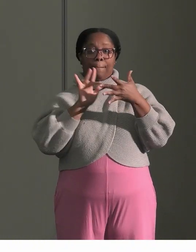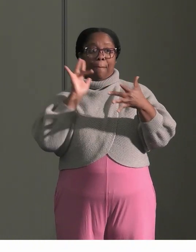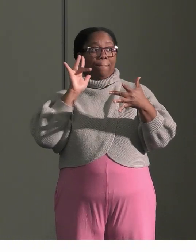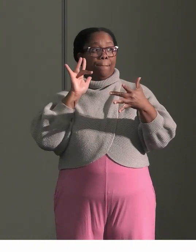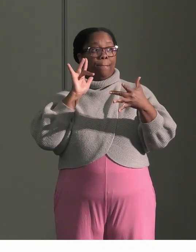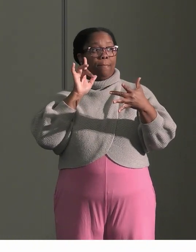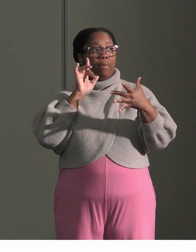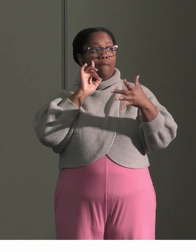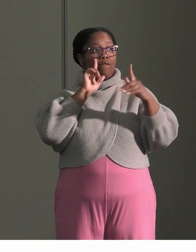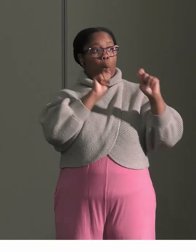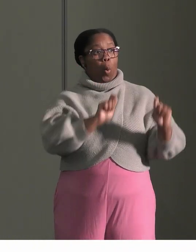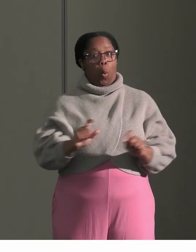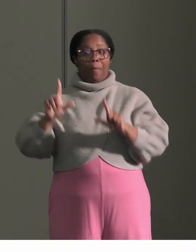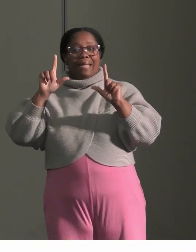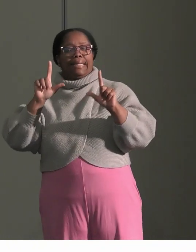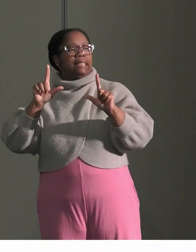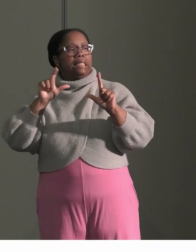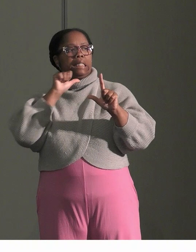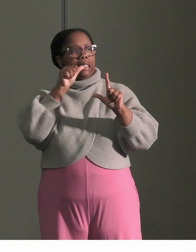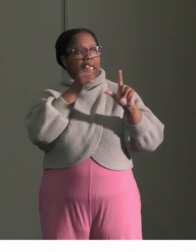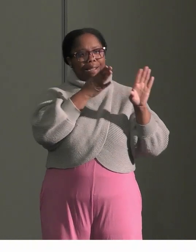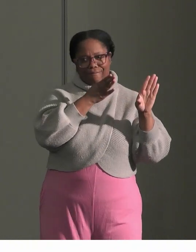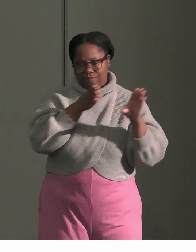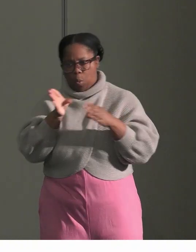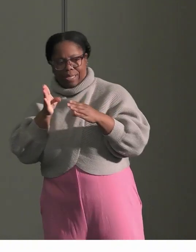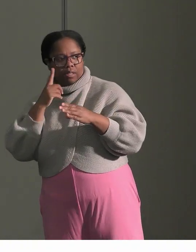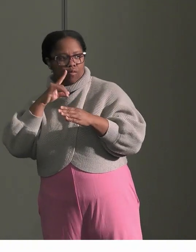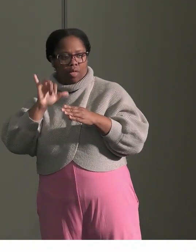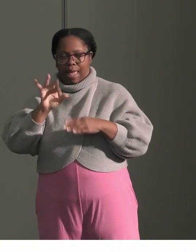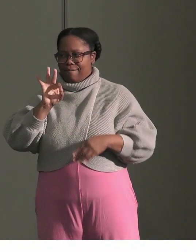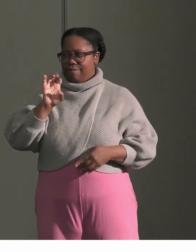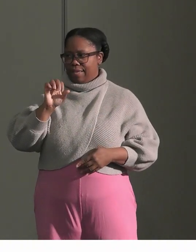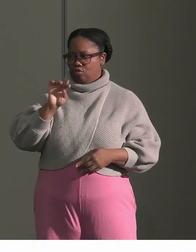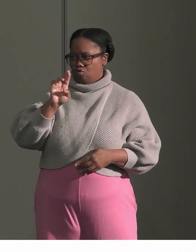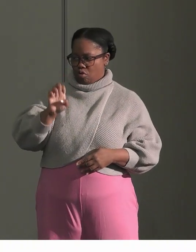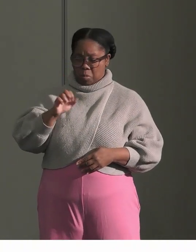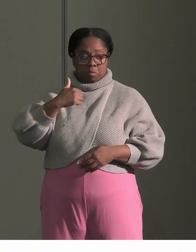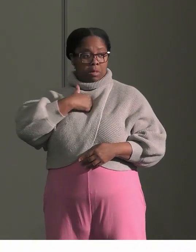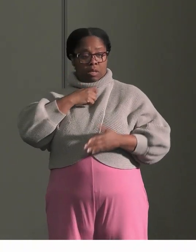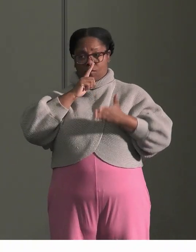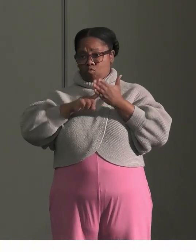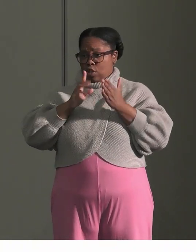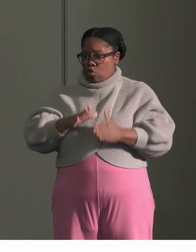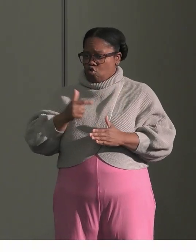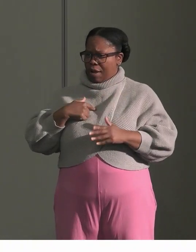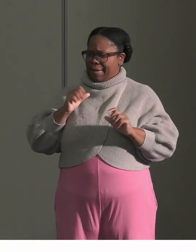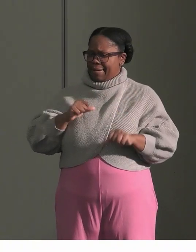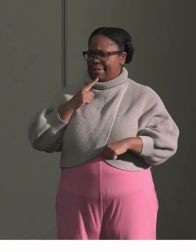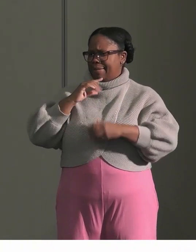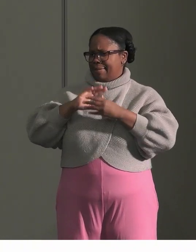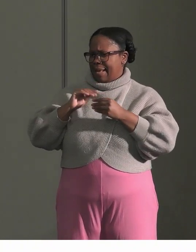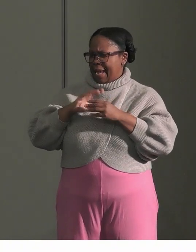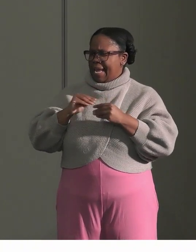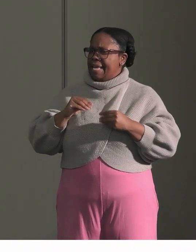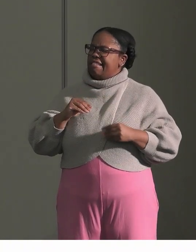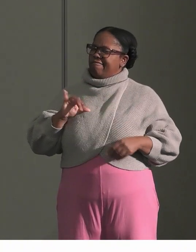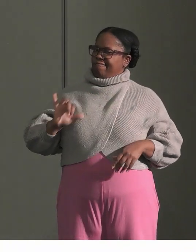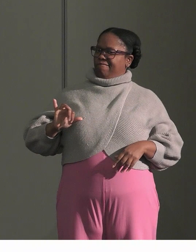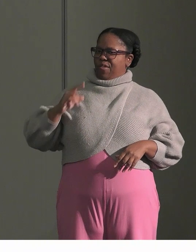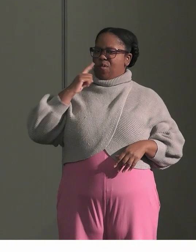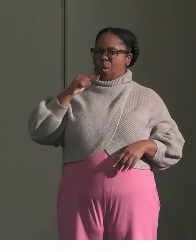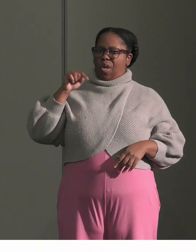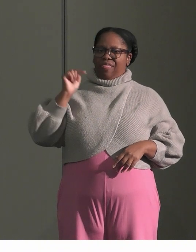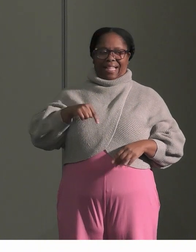focus into the feature. As a researcher, I could say, you know what, for the protocol, we'll just